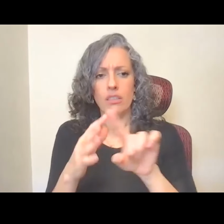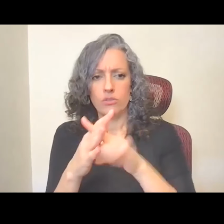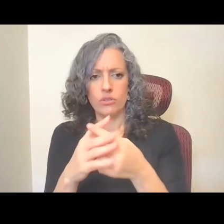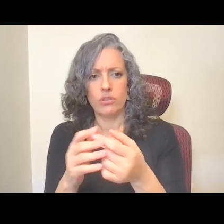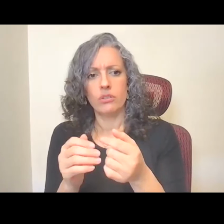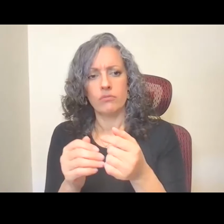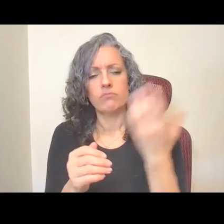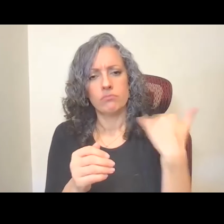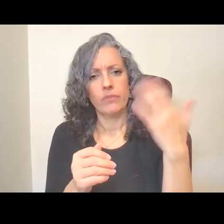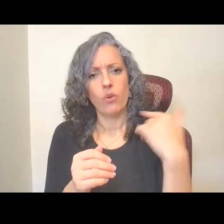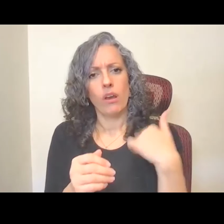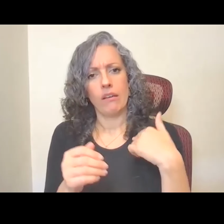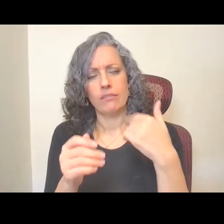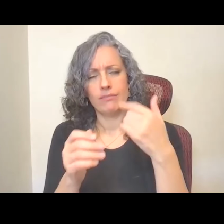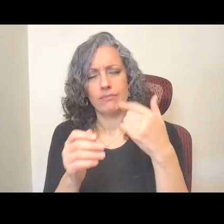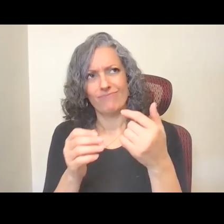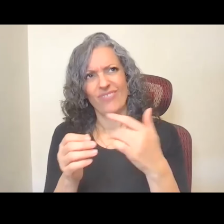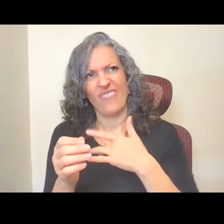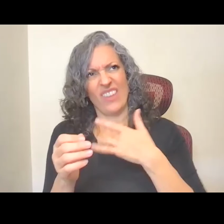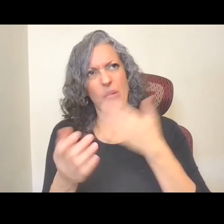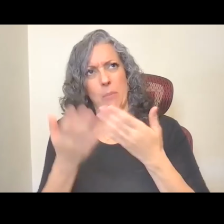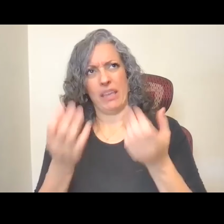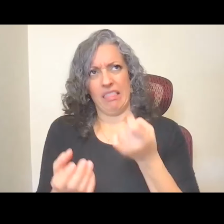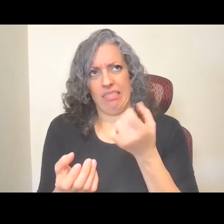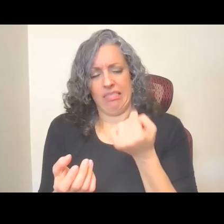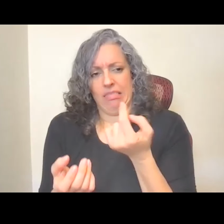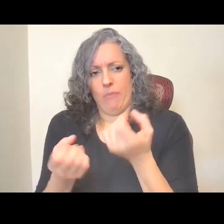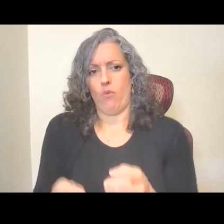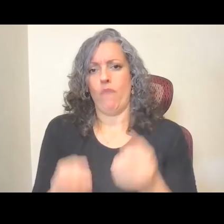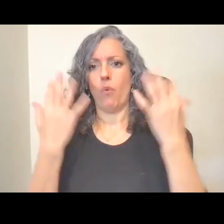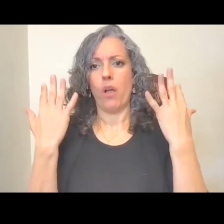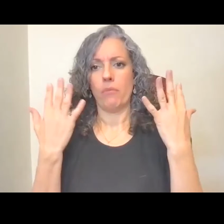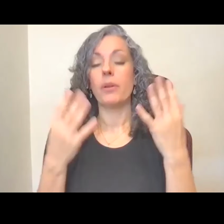overwhelming, but once you understand that you have to check for the intersection it's a pretty